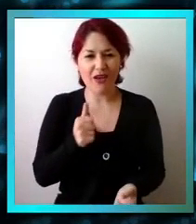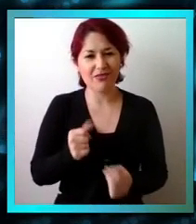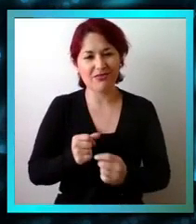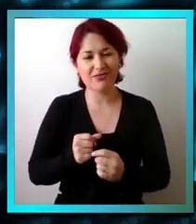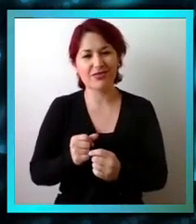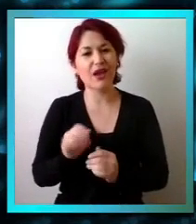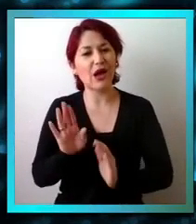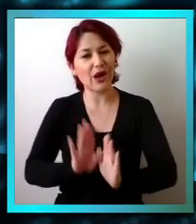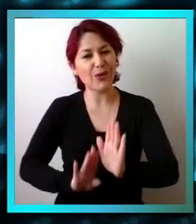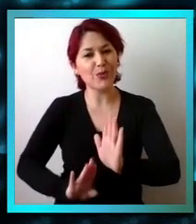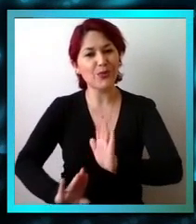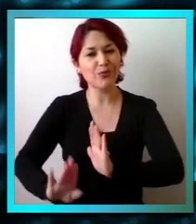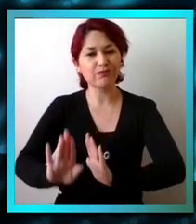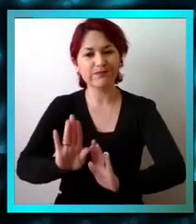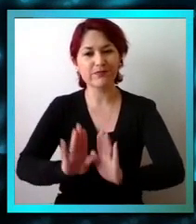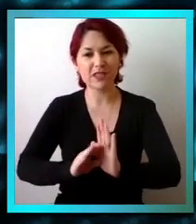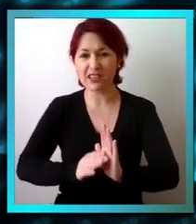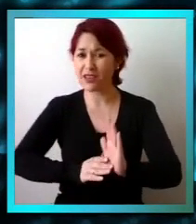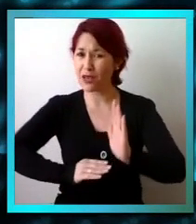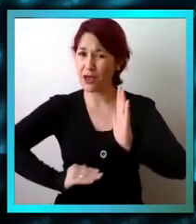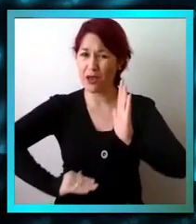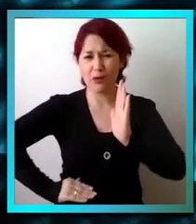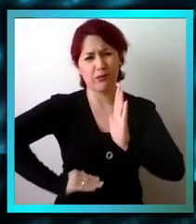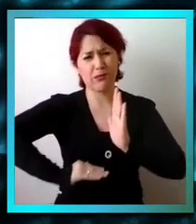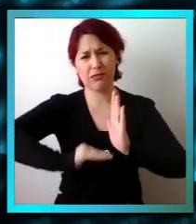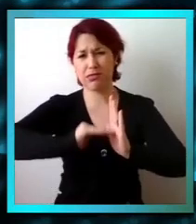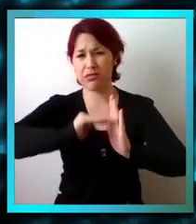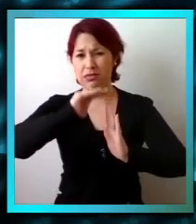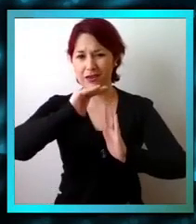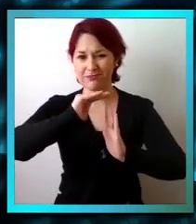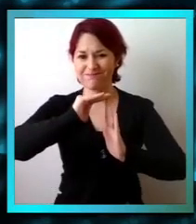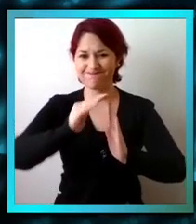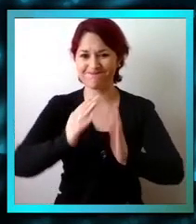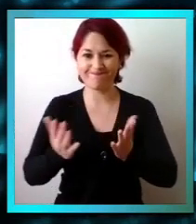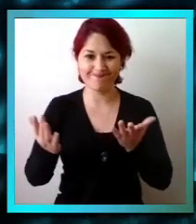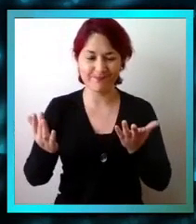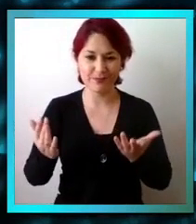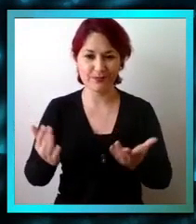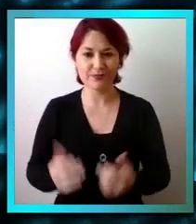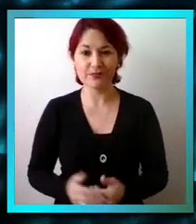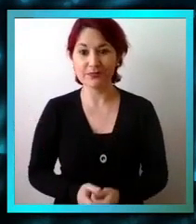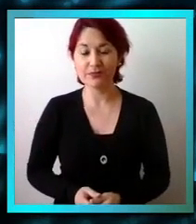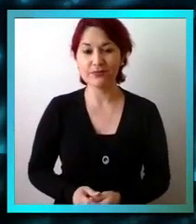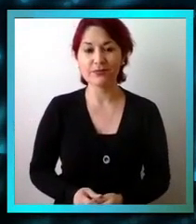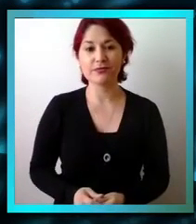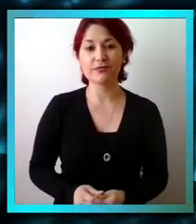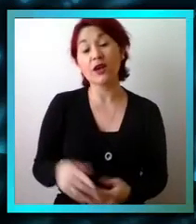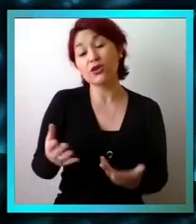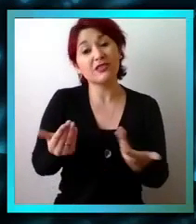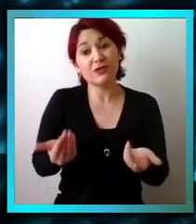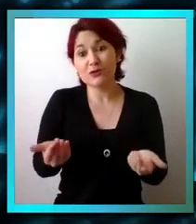in many cases is unpredictable uh so i believe that the next step in the cyber security